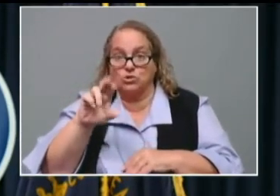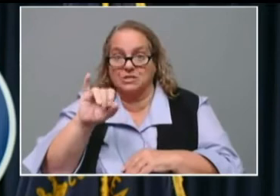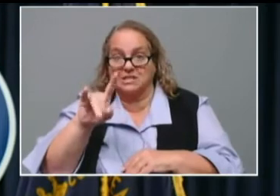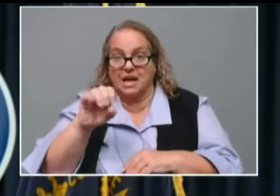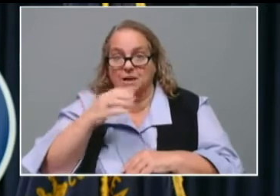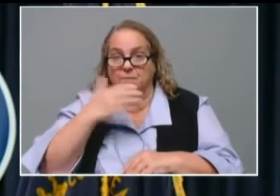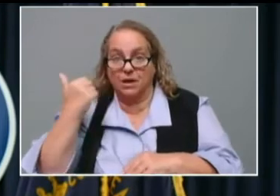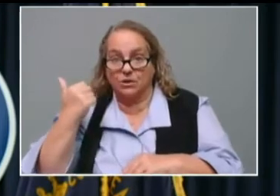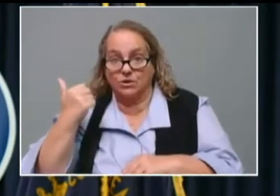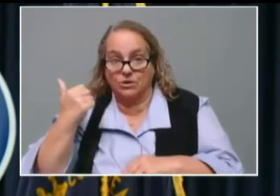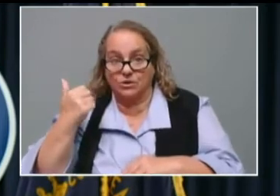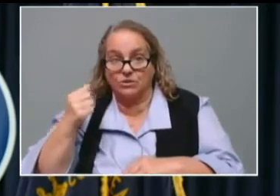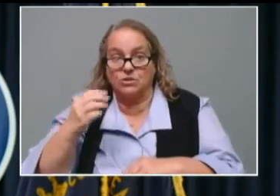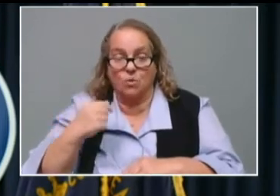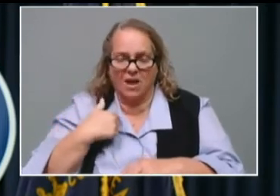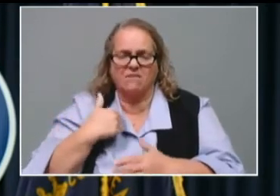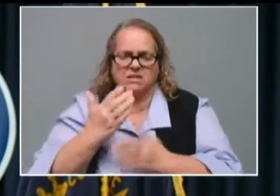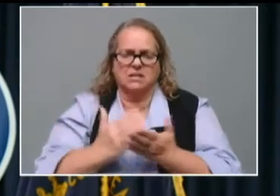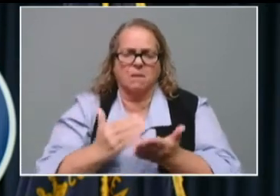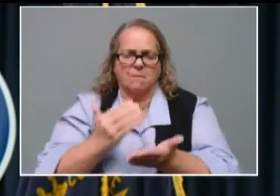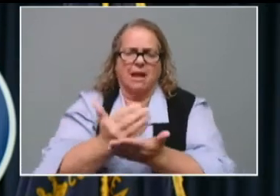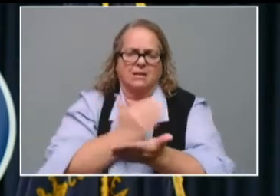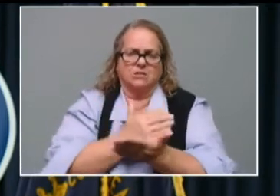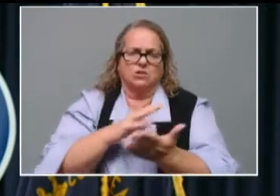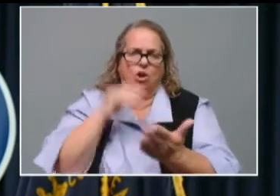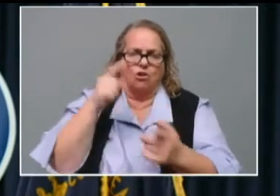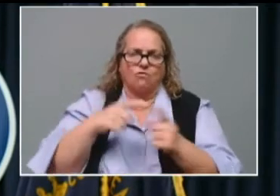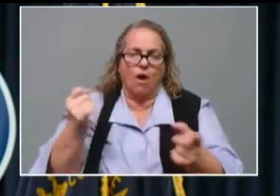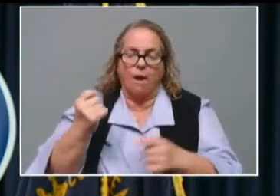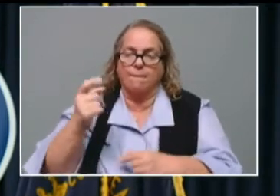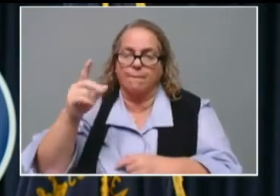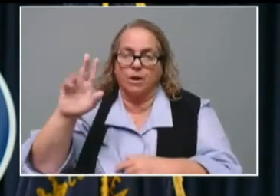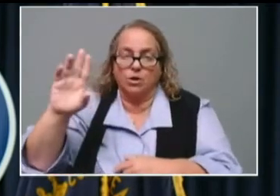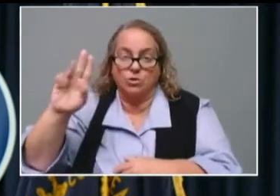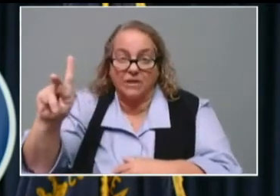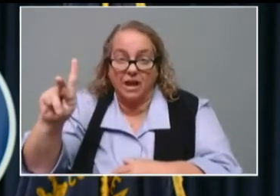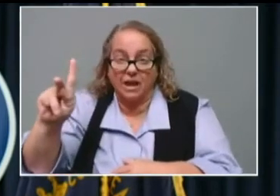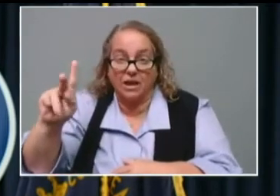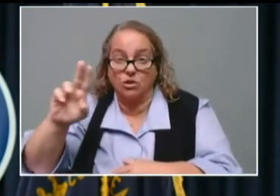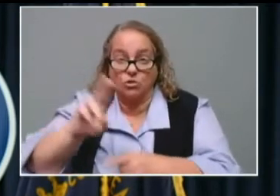lessons learned from Israel. I think what it teaches us is we've got to be